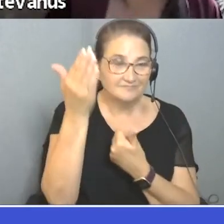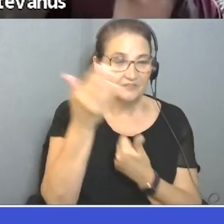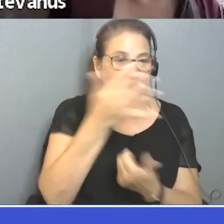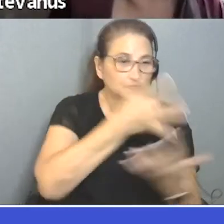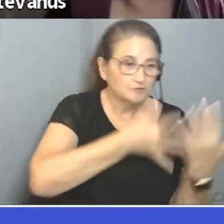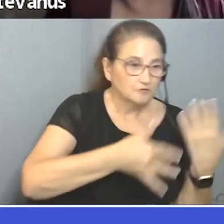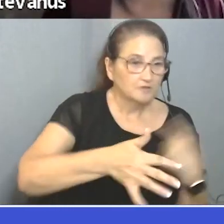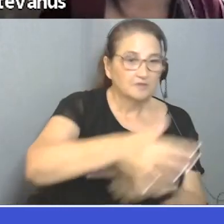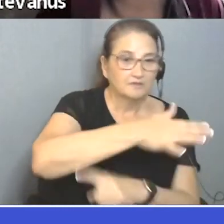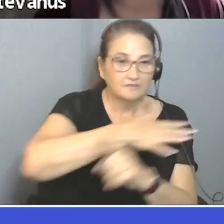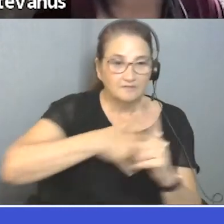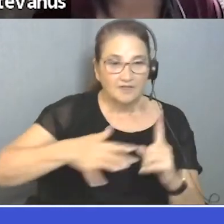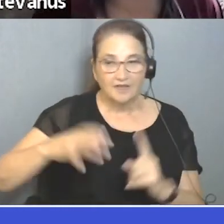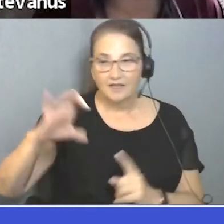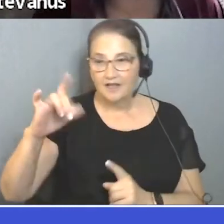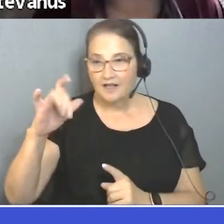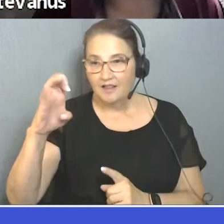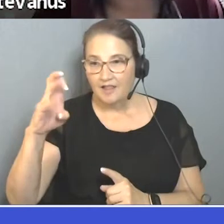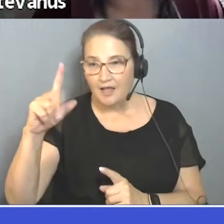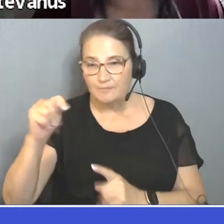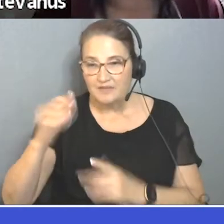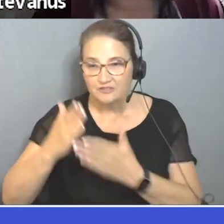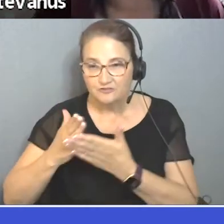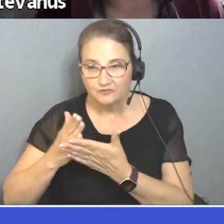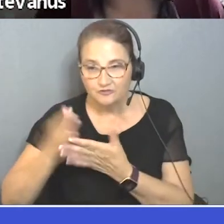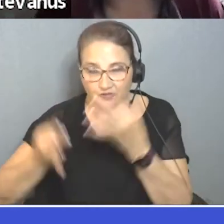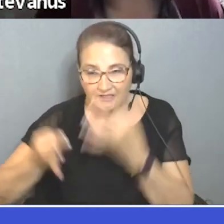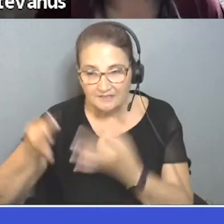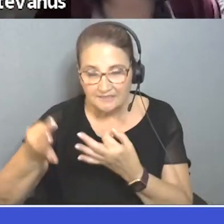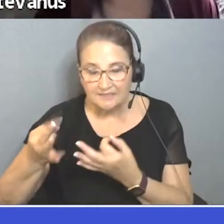Social, environmental, climate justice, justice